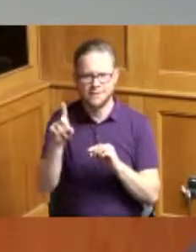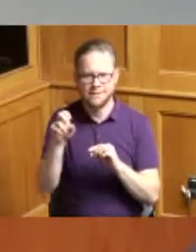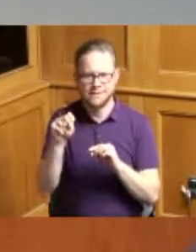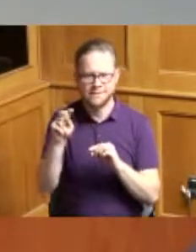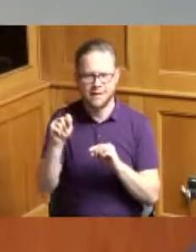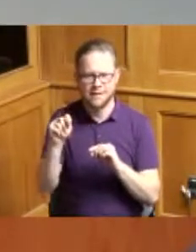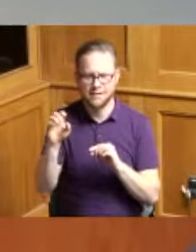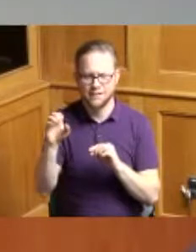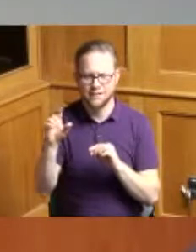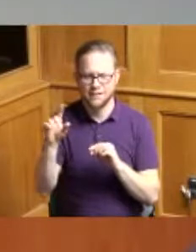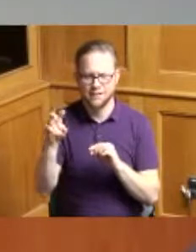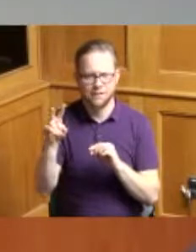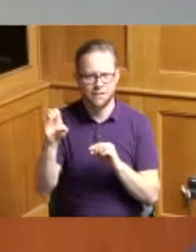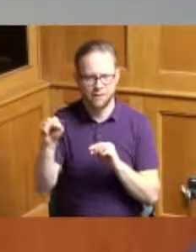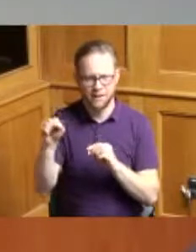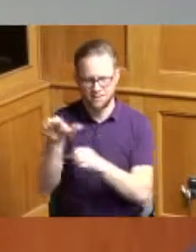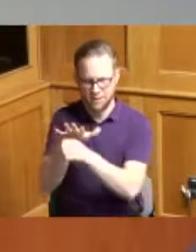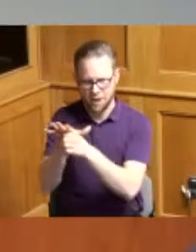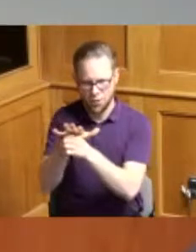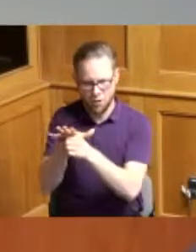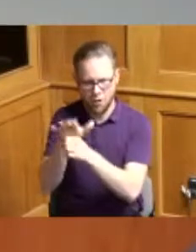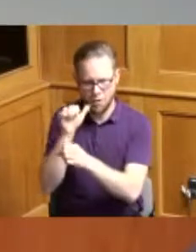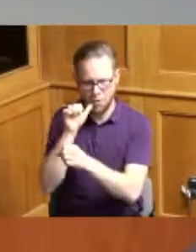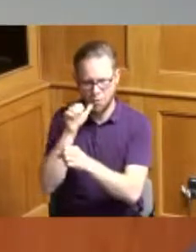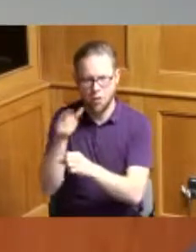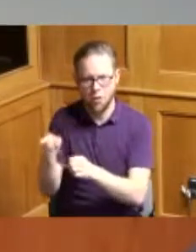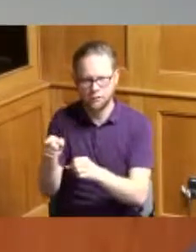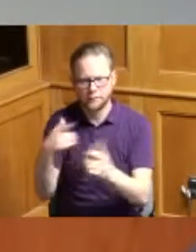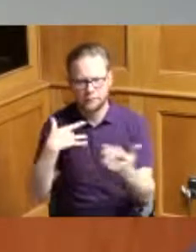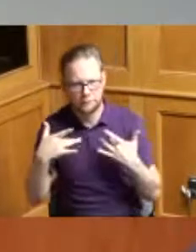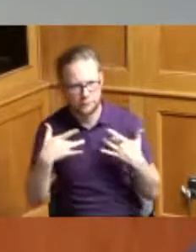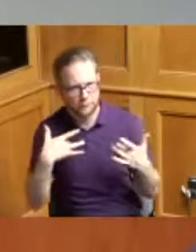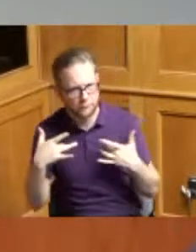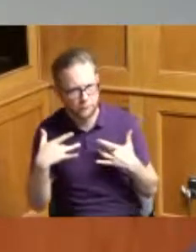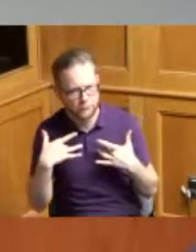and he had some concern about and Commissioner Reece you mentioned this about the bars not so